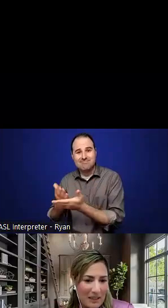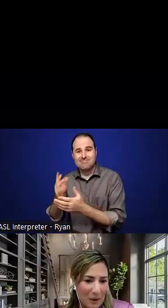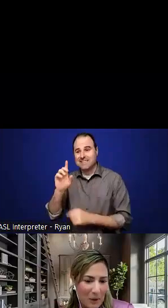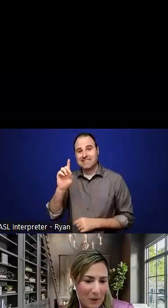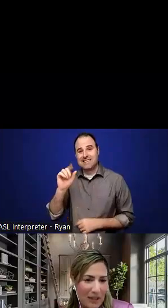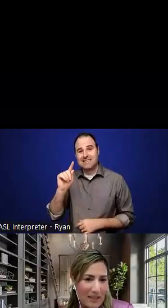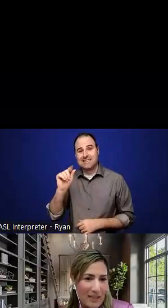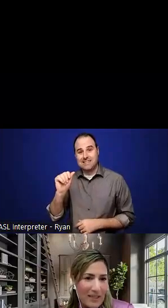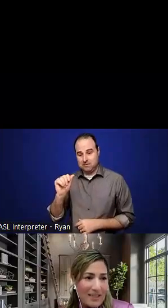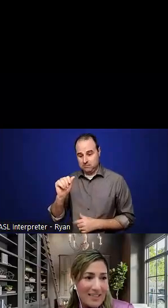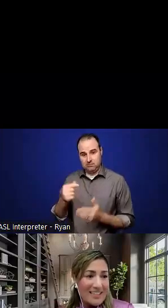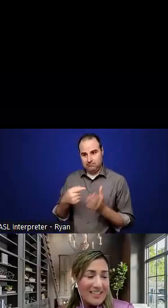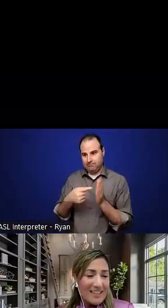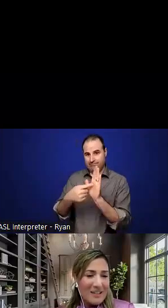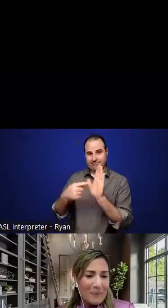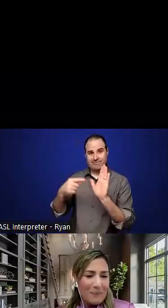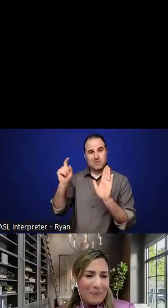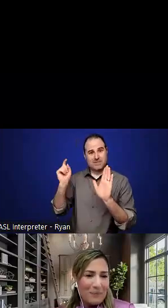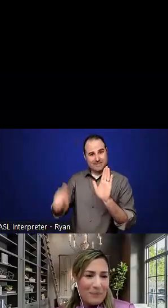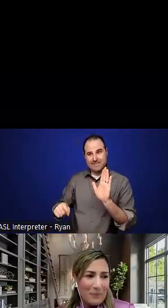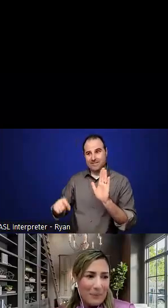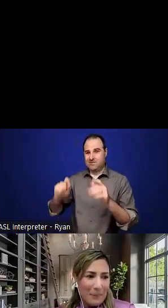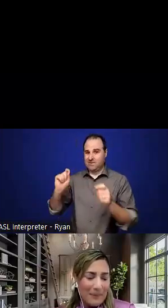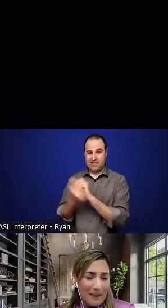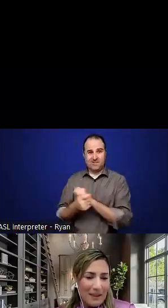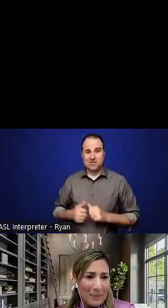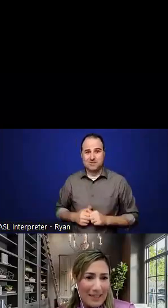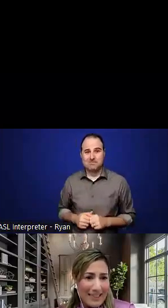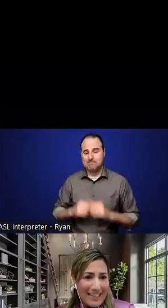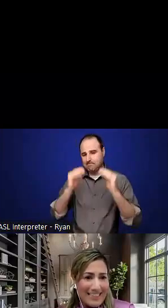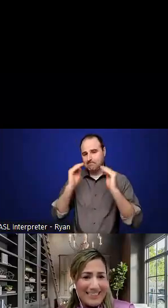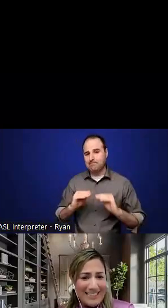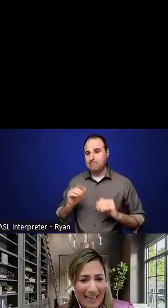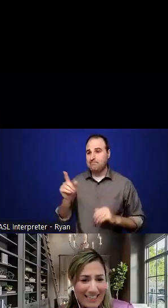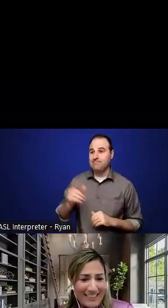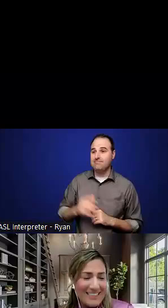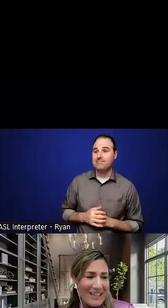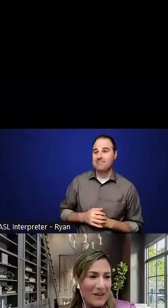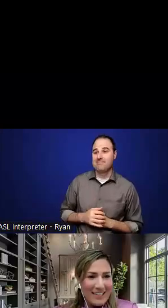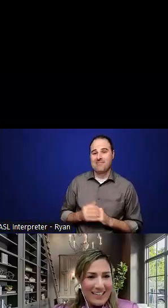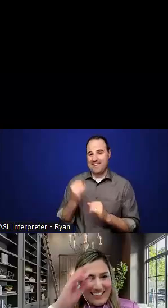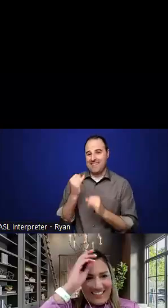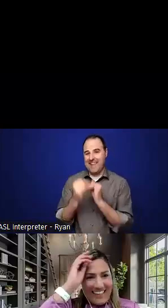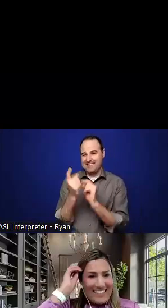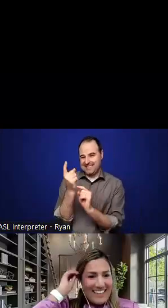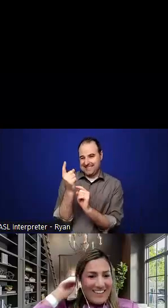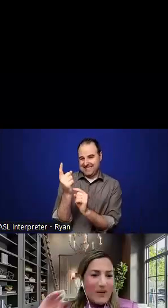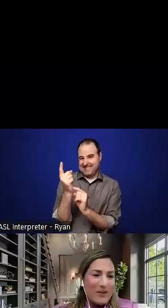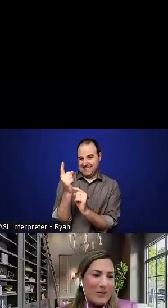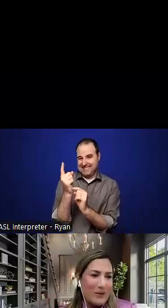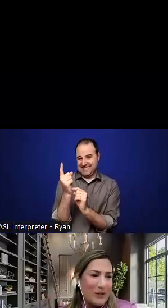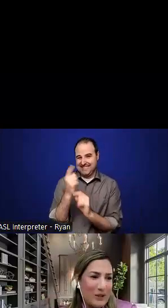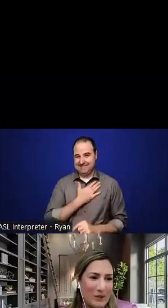about this. Next slide. And in my last second, if I can get to the next slide also to just sort